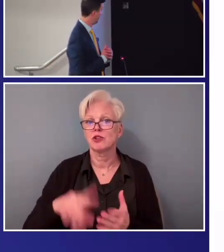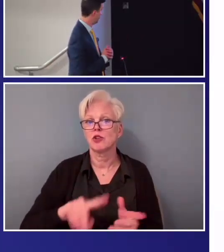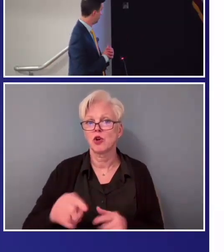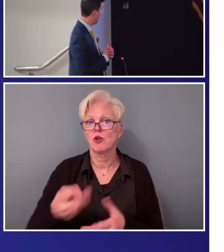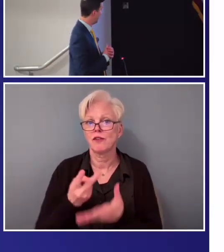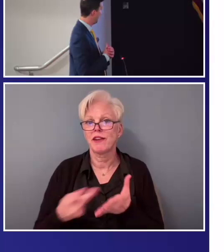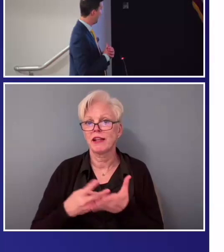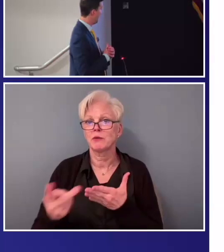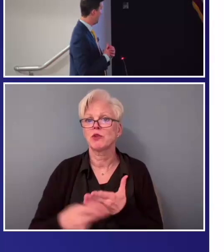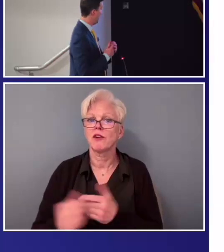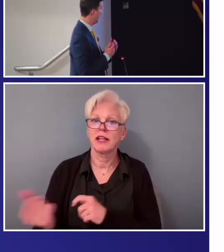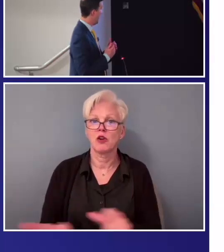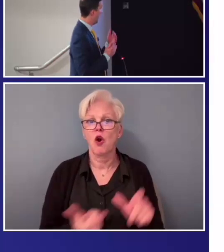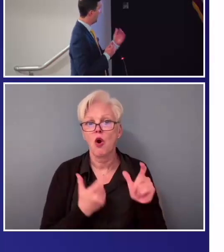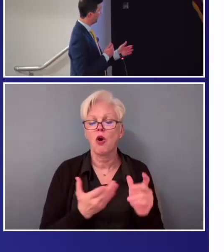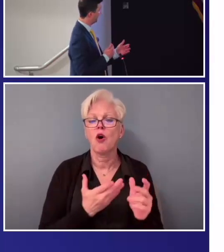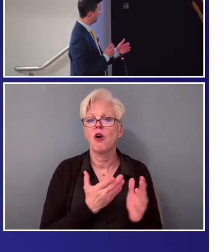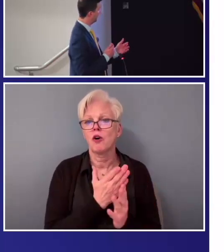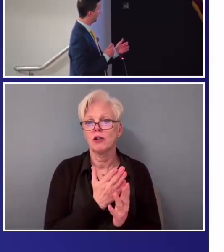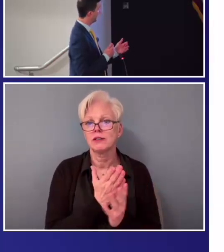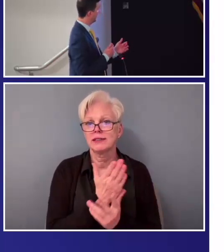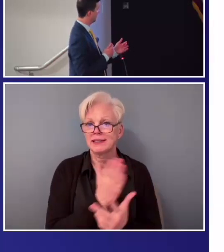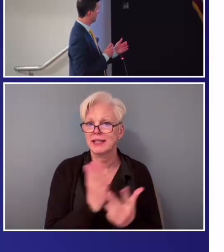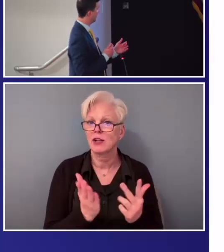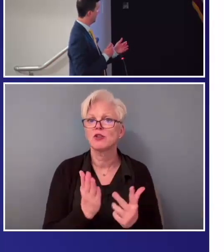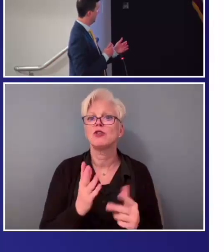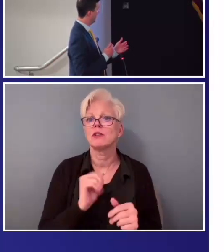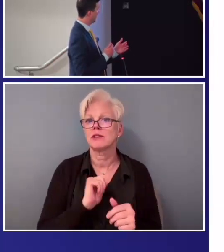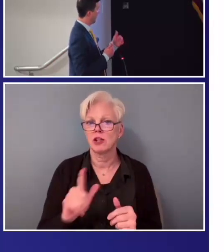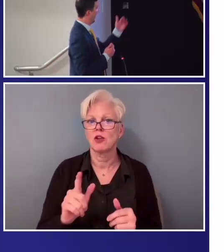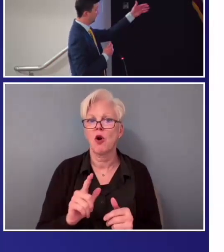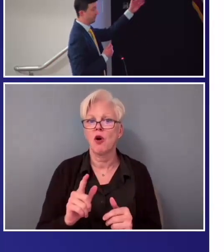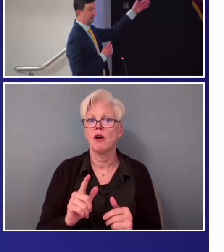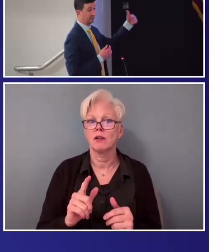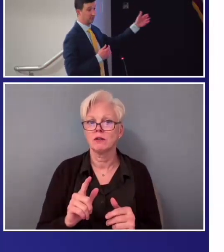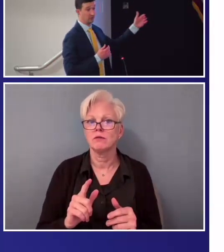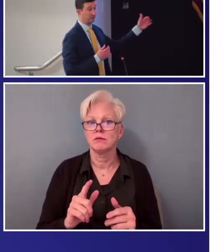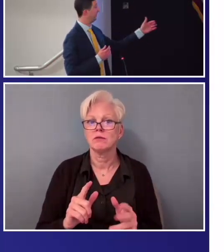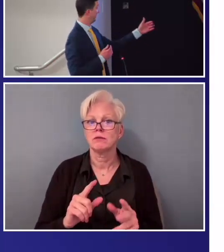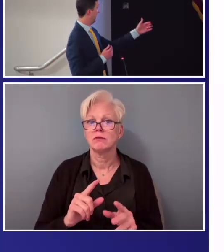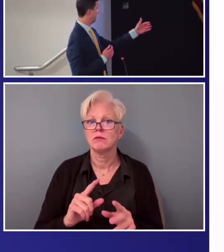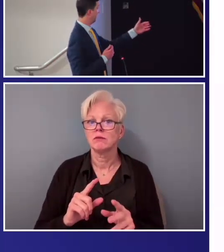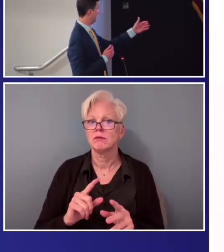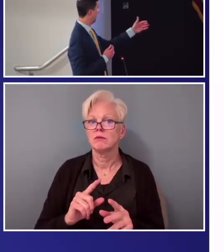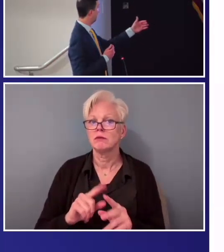levels. And about half of those students, so half of that 650,000,